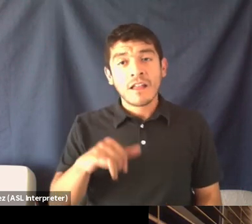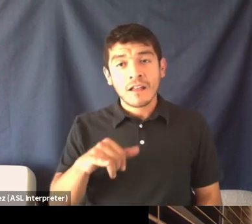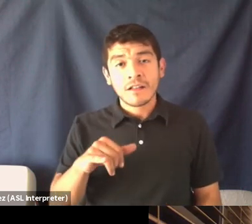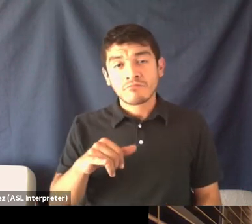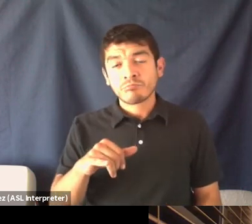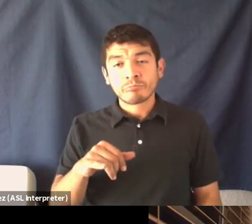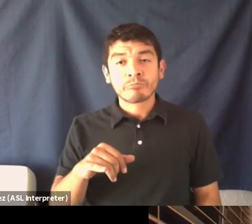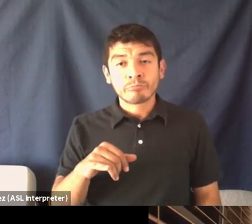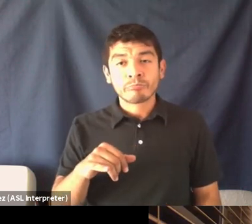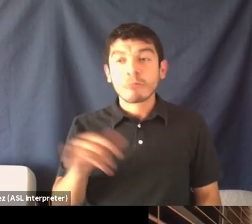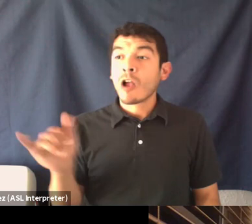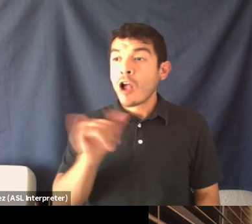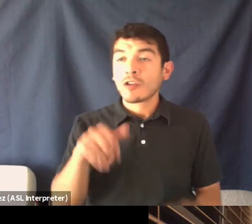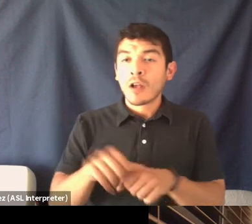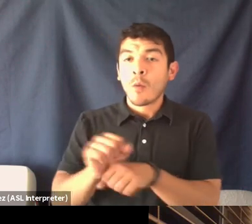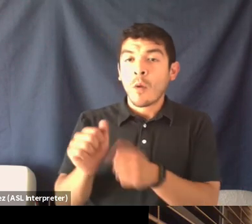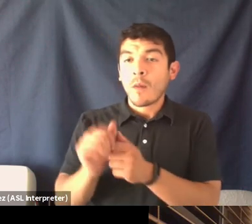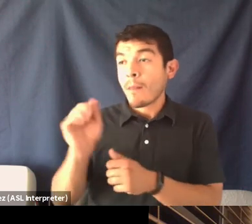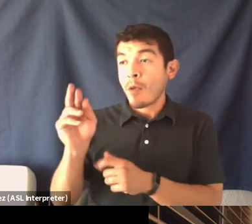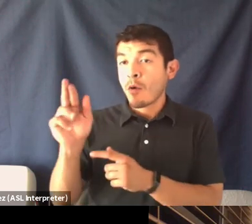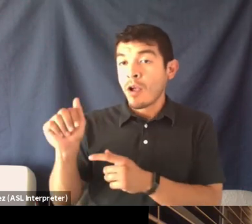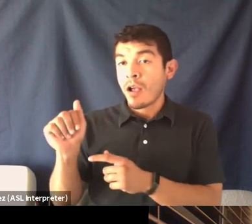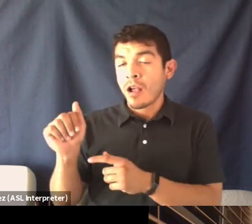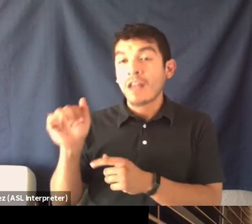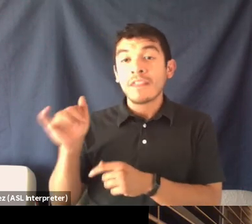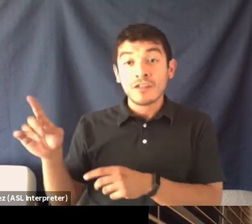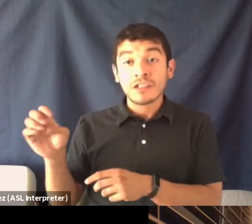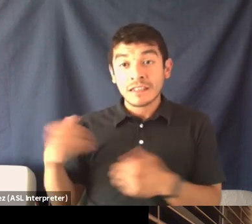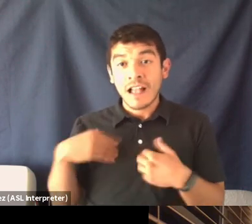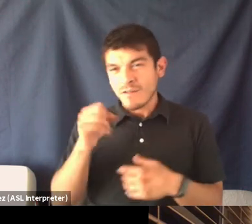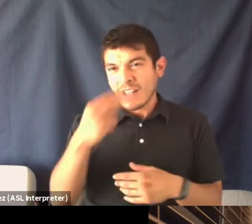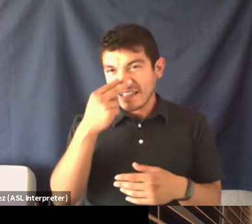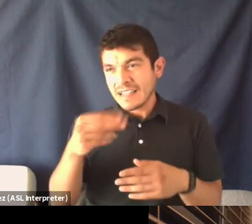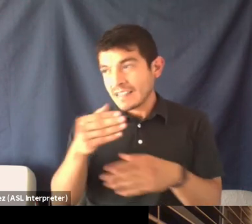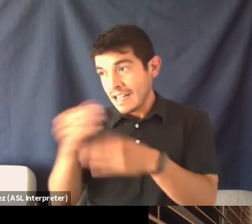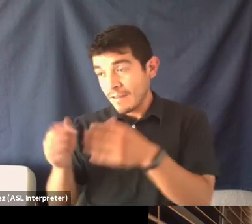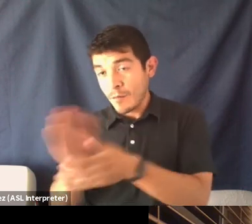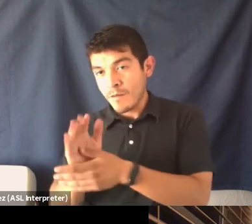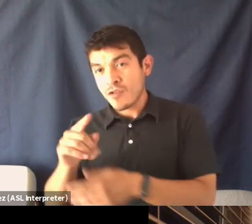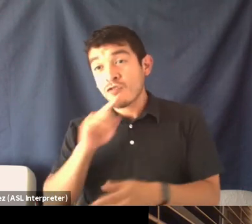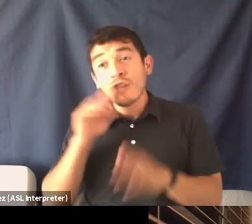And also in working with Barbara given that she does have, and you kind of see that towards the end of the film. She's an amazing performer.